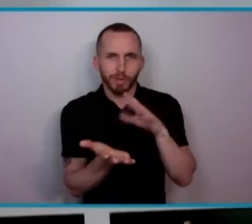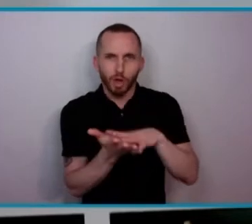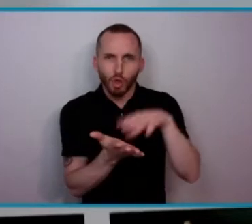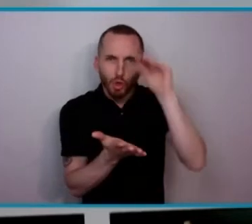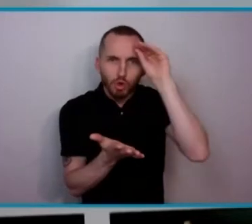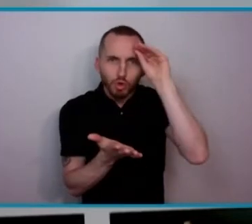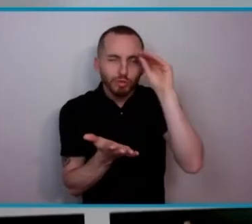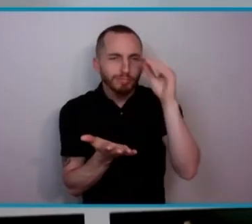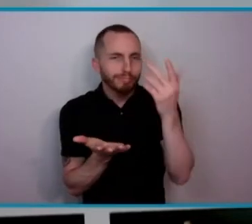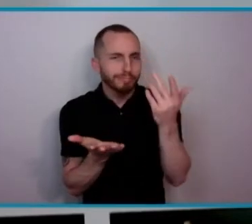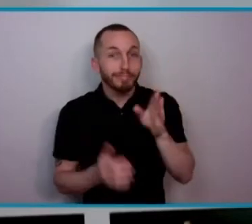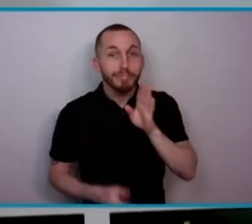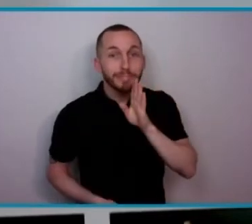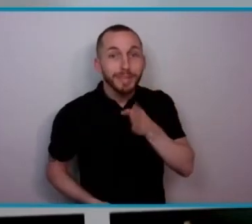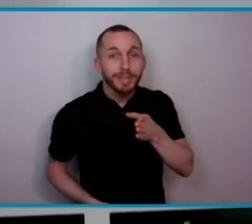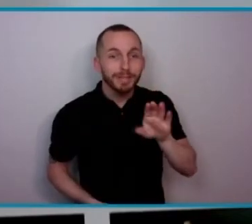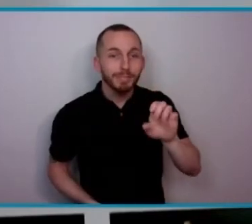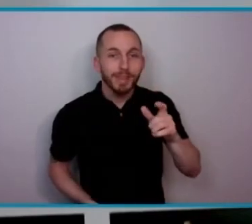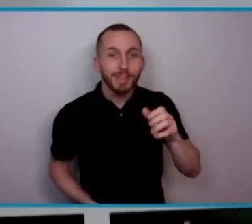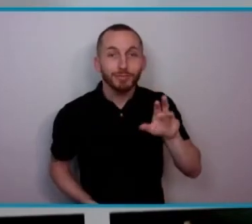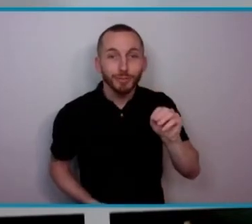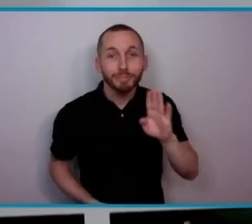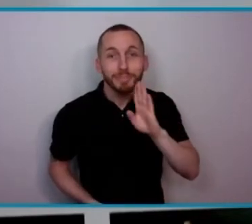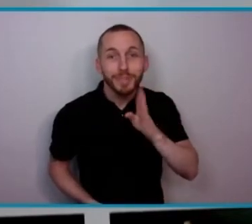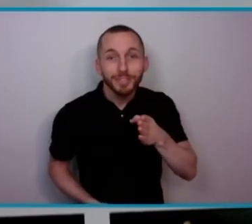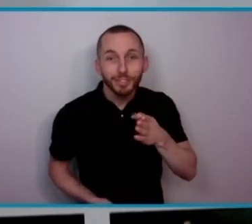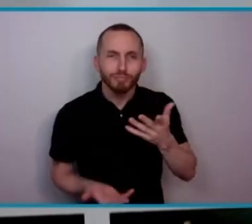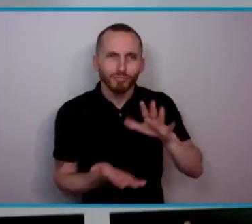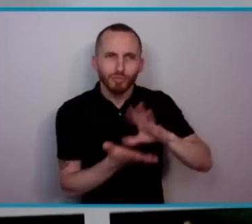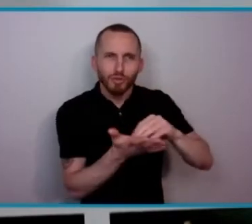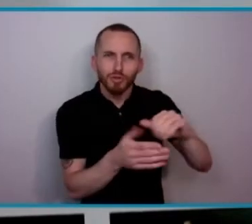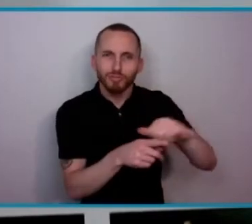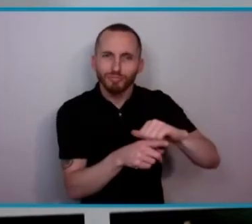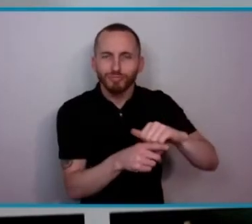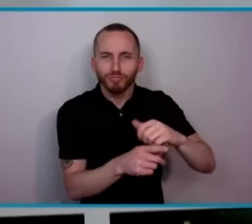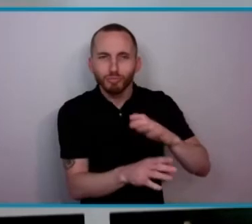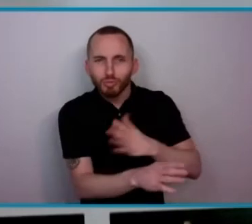and completed my studies there, but then realized like I wanted to do more, I wanted to have